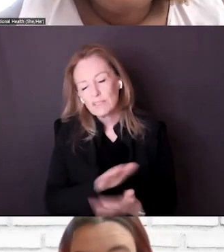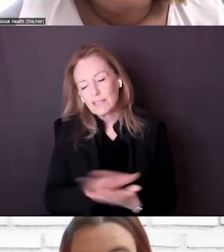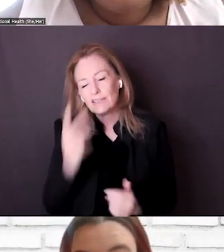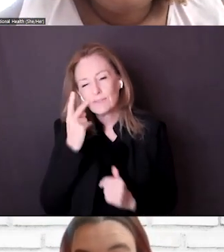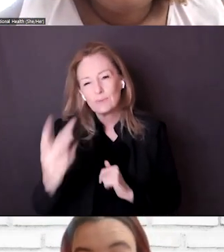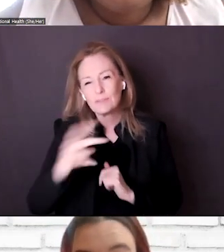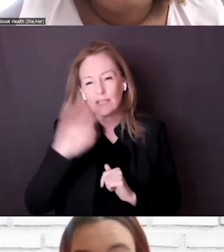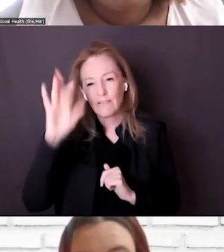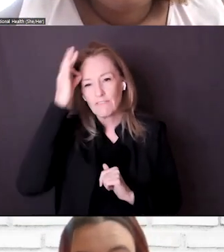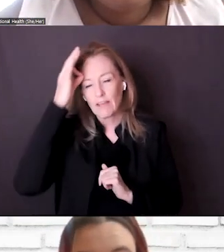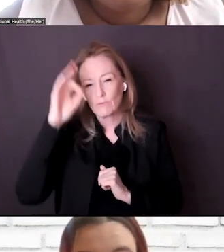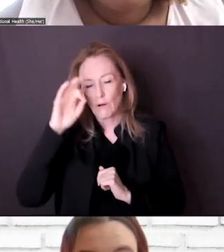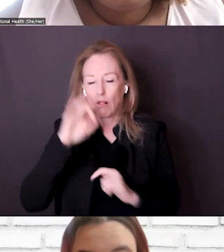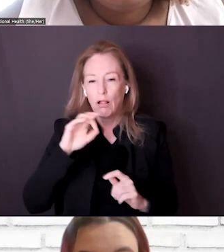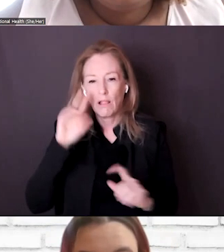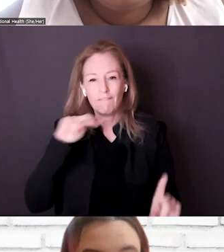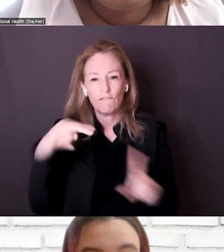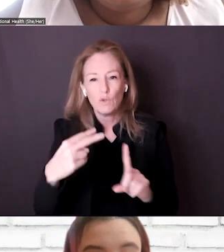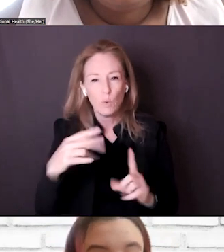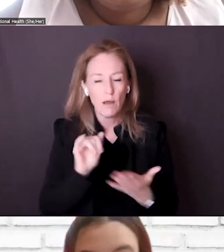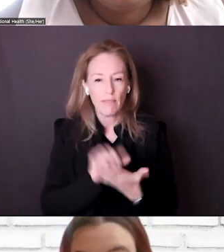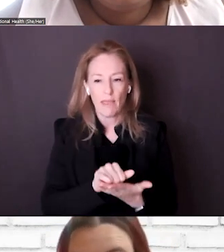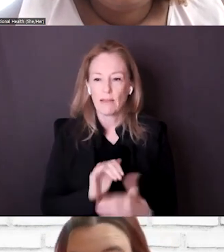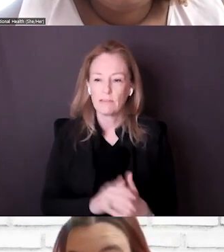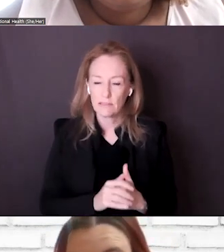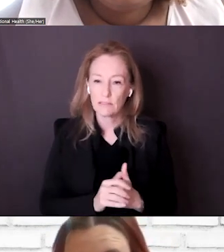IS AWARE FOR EVERYONE TO BE AWARE ABOUT. PROVIDERS, STAKEHOLDERS, PARENTS. YEAH. THERE